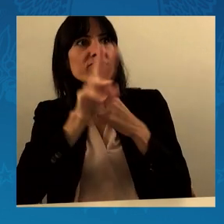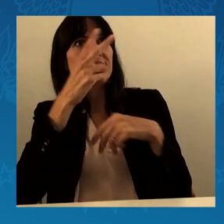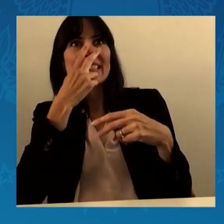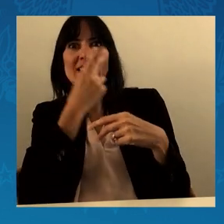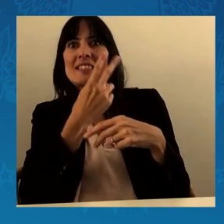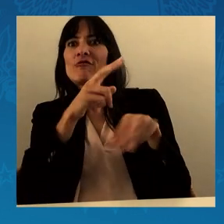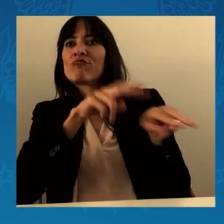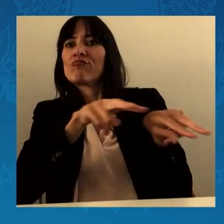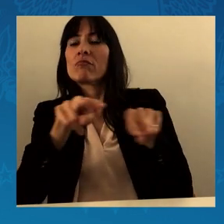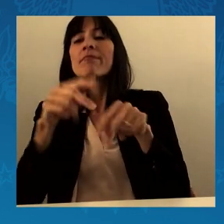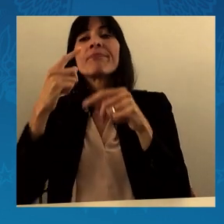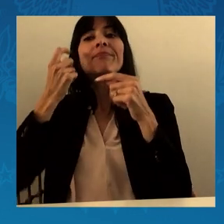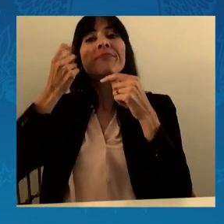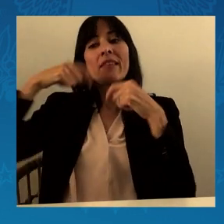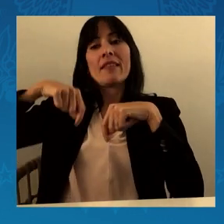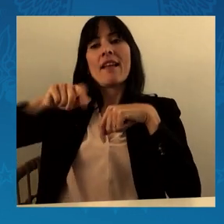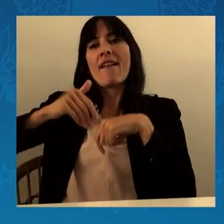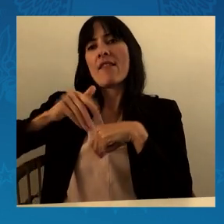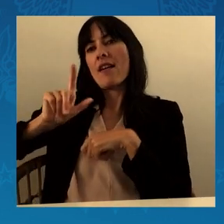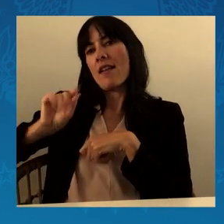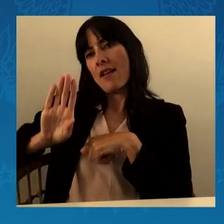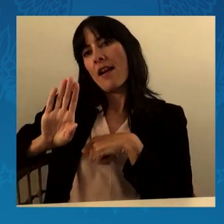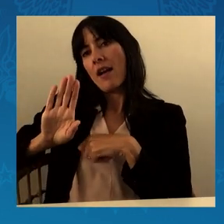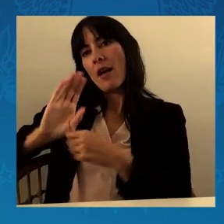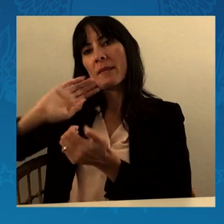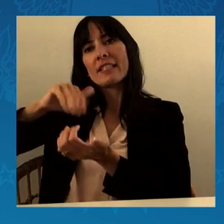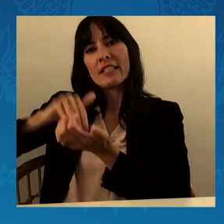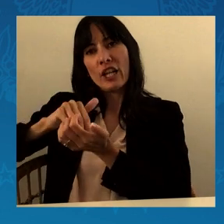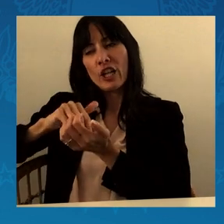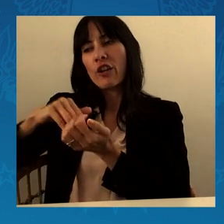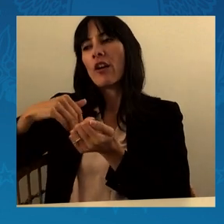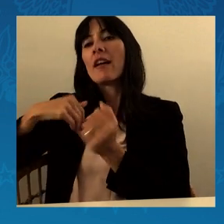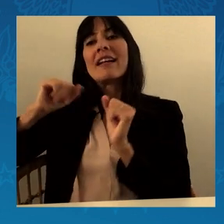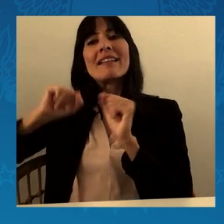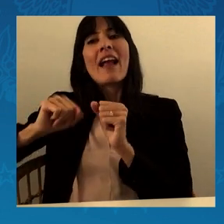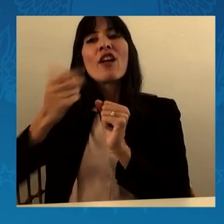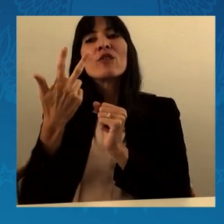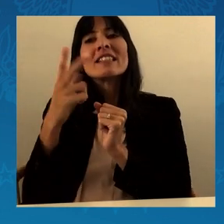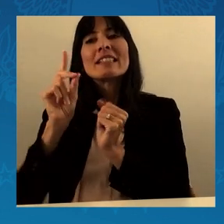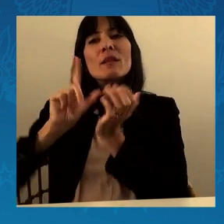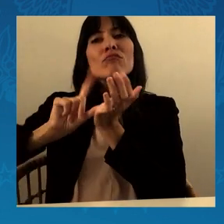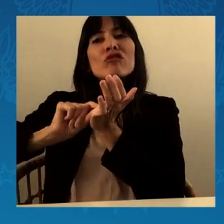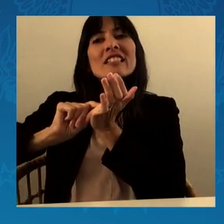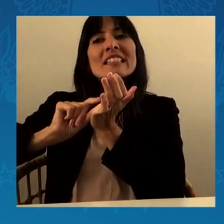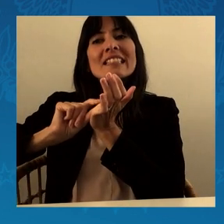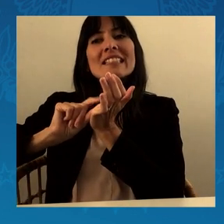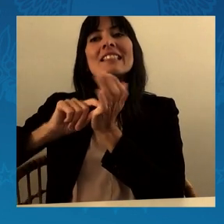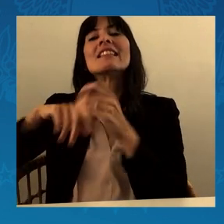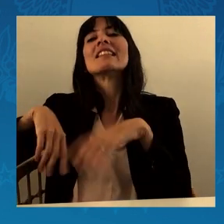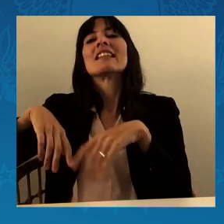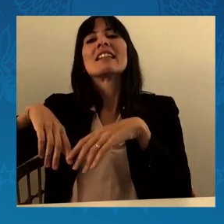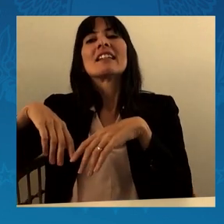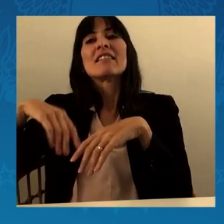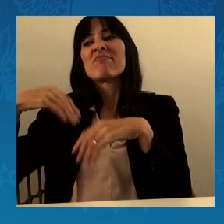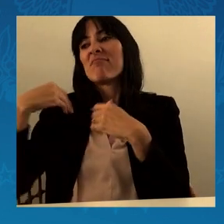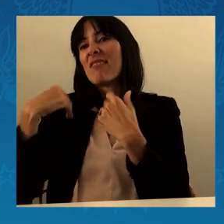It's in our translator and their 3-D printer. Lots of boards that we can just do our homework. It's like a gathering center so we can really be